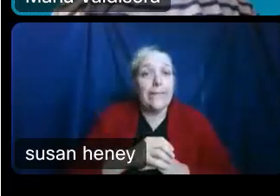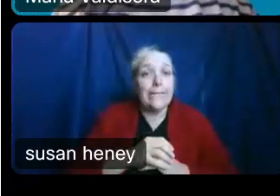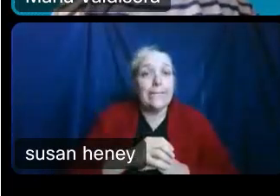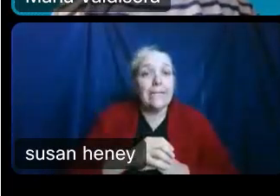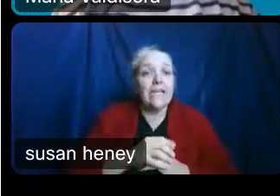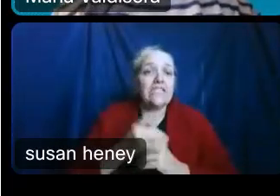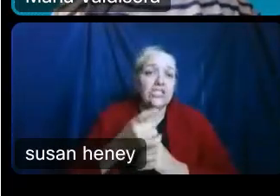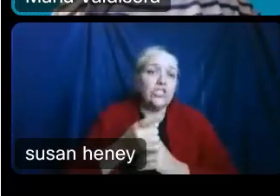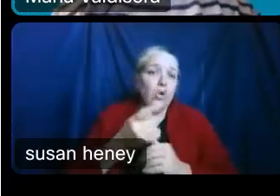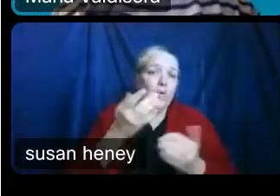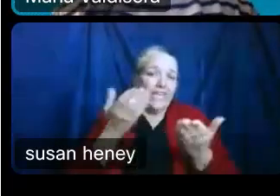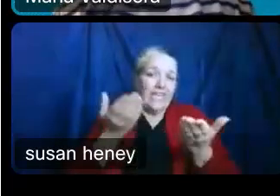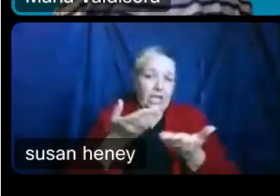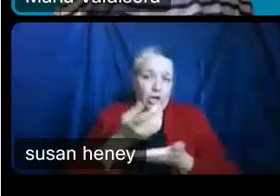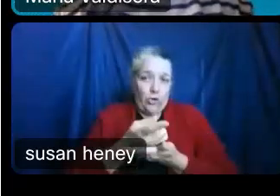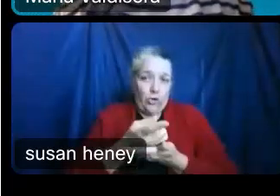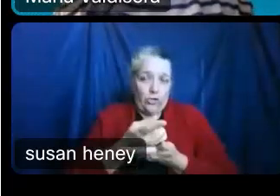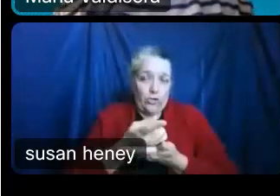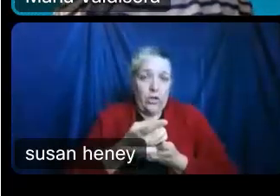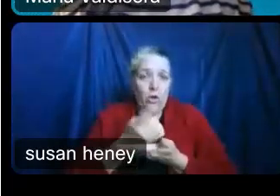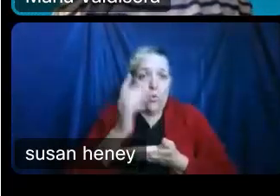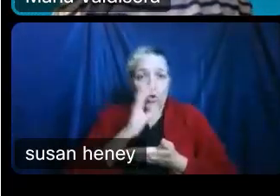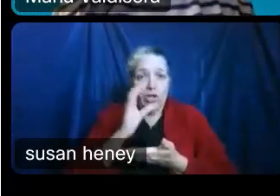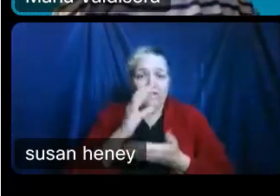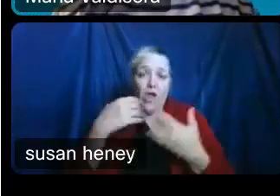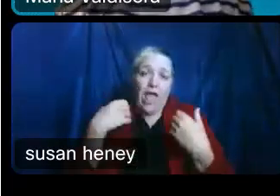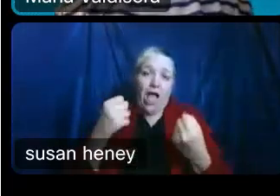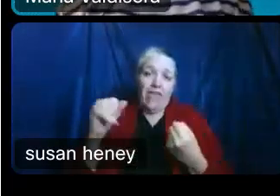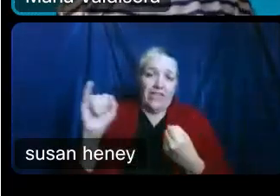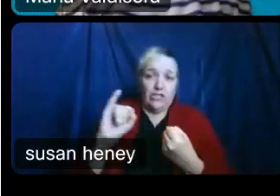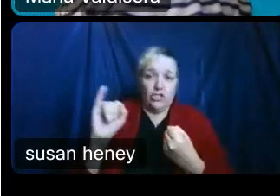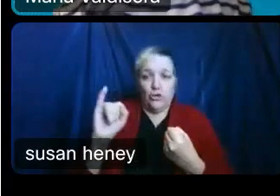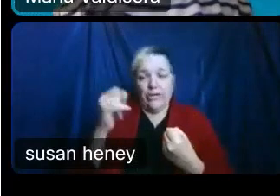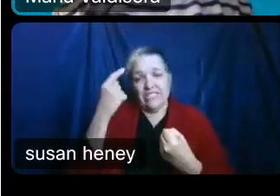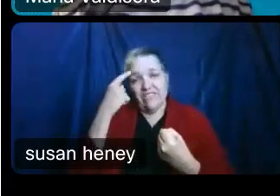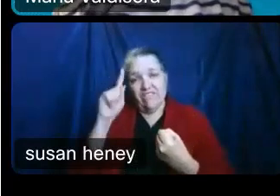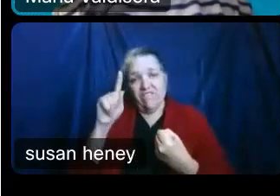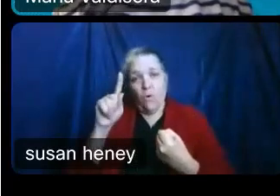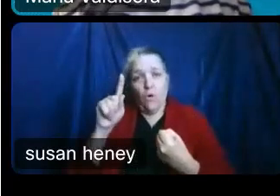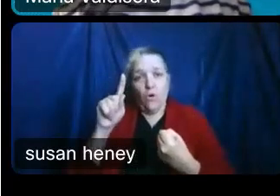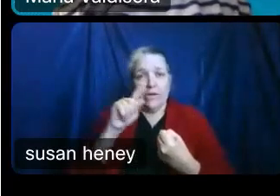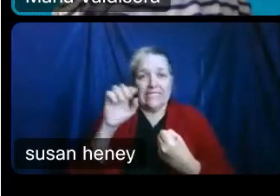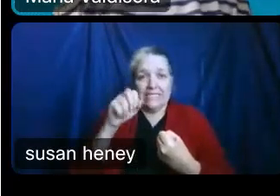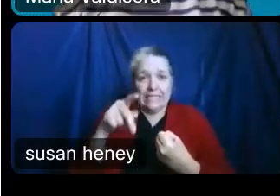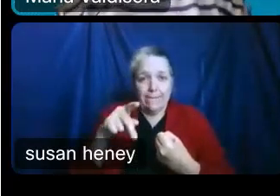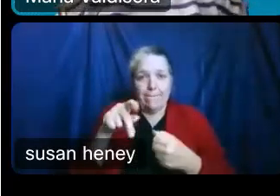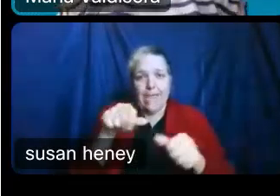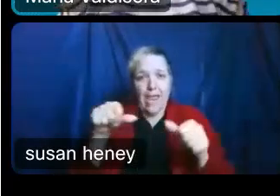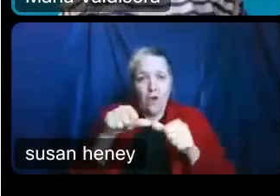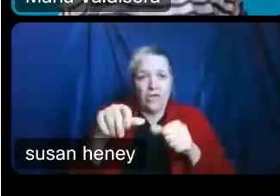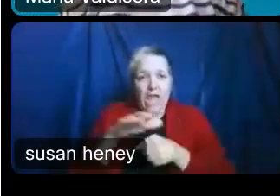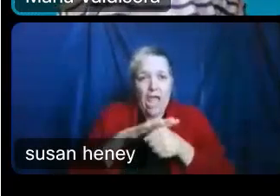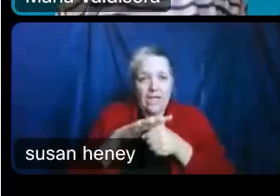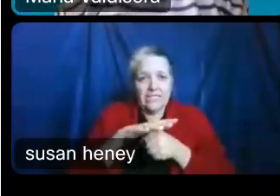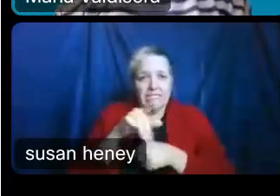We're looking for some health insurance tables for all zip code tabulation areas (or ZCTAs)